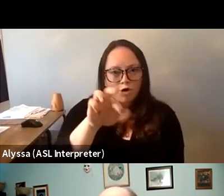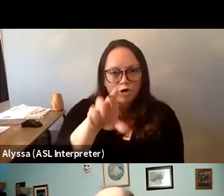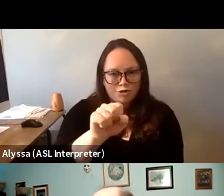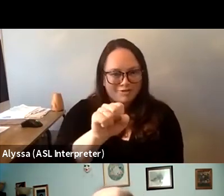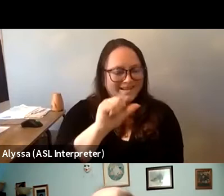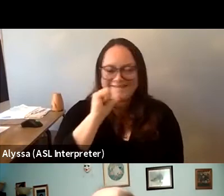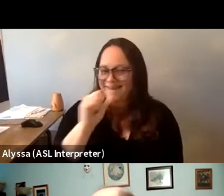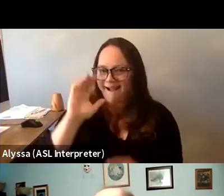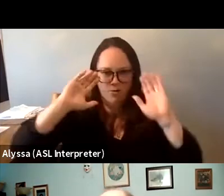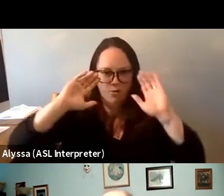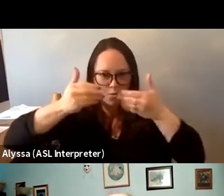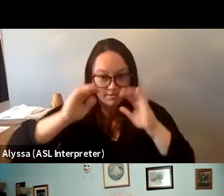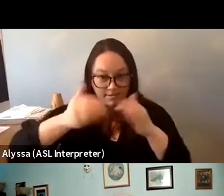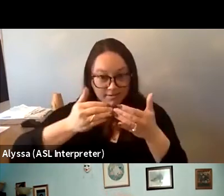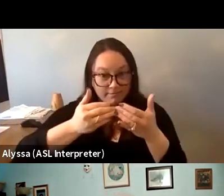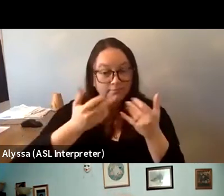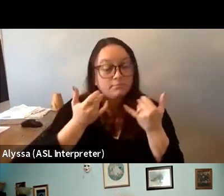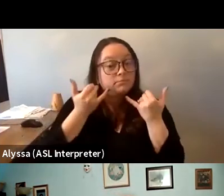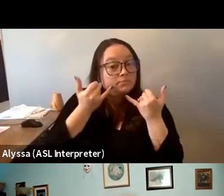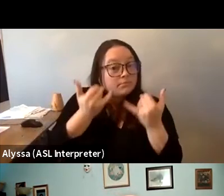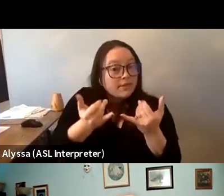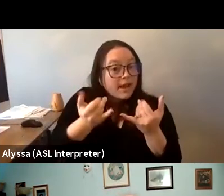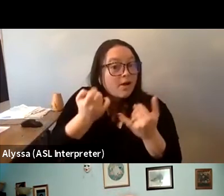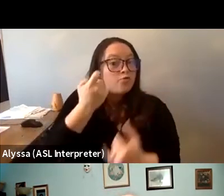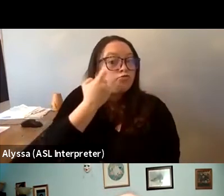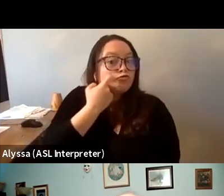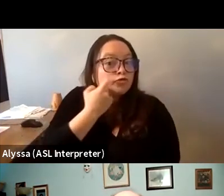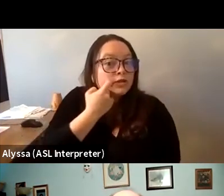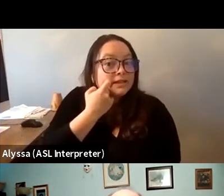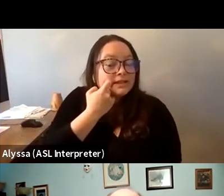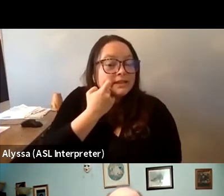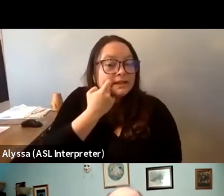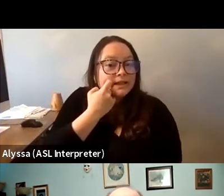only very recently that autism and Asperger's were compiled